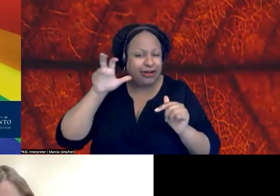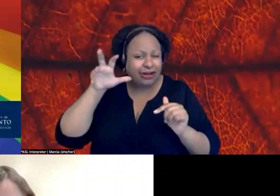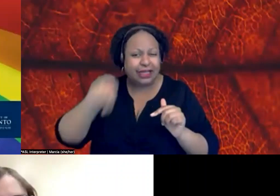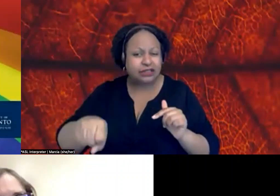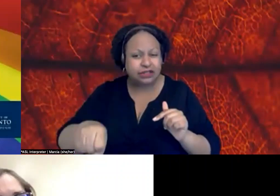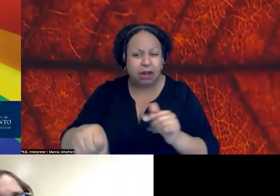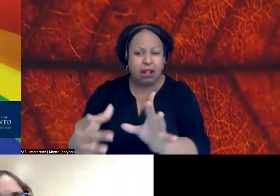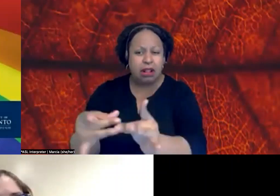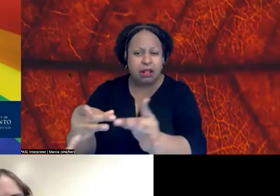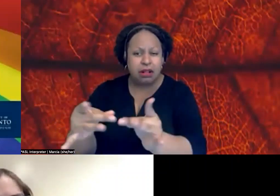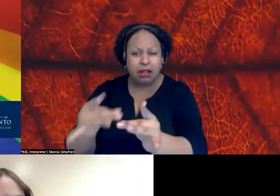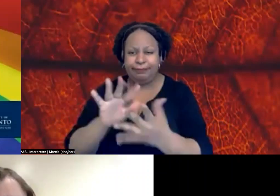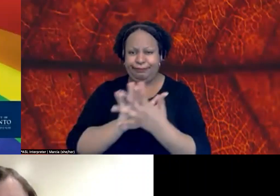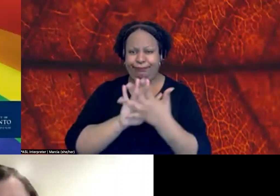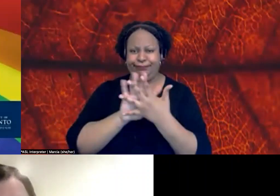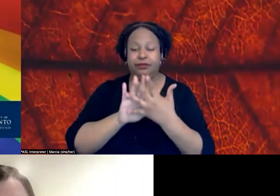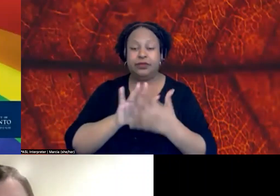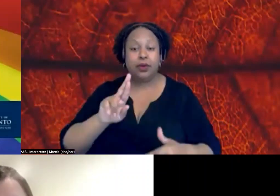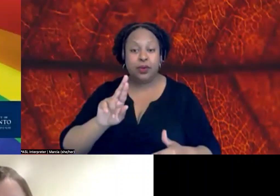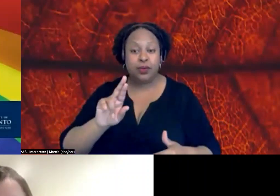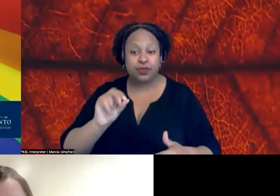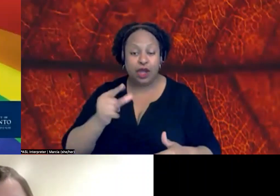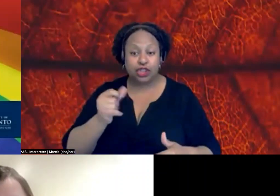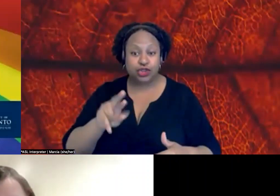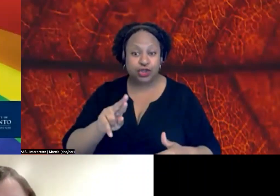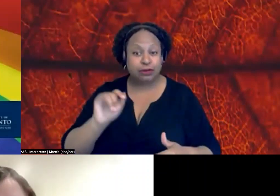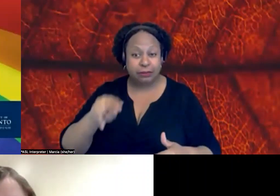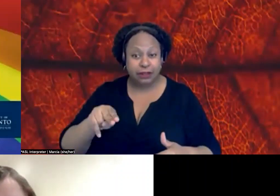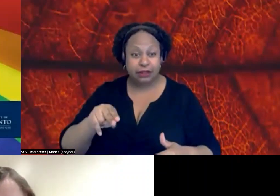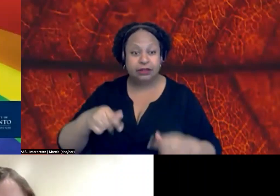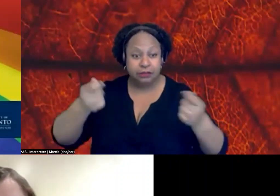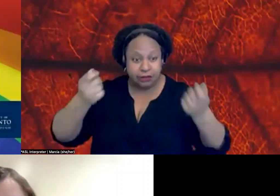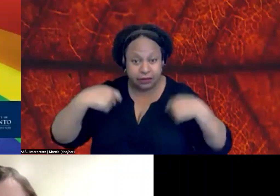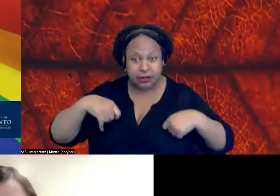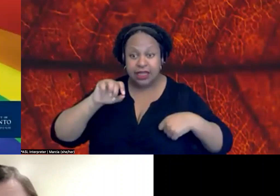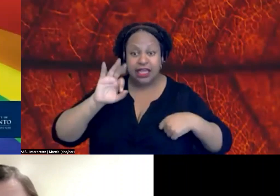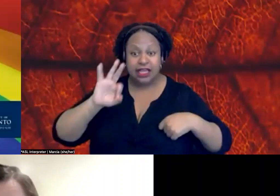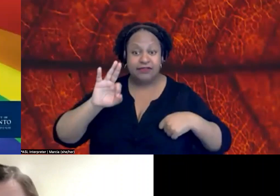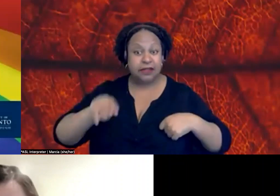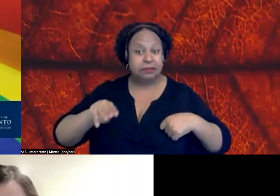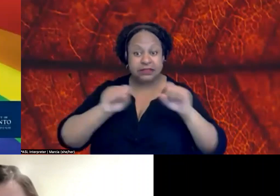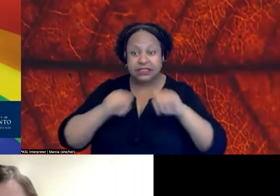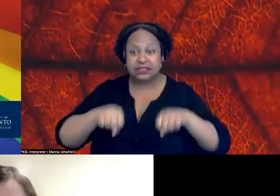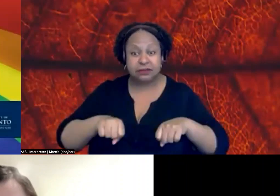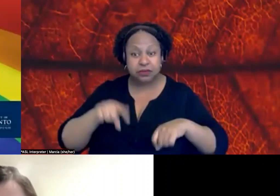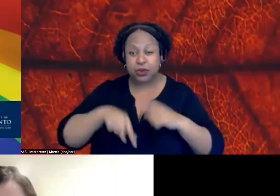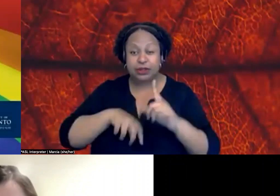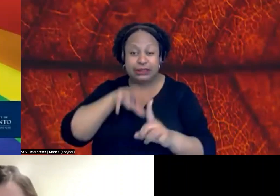The Roger Pen could not exactly capture everything. So that in itself was a challenge.